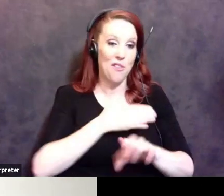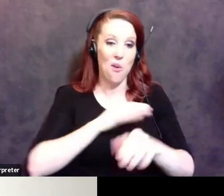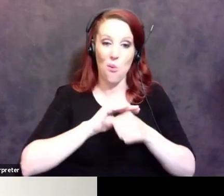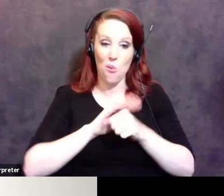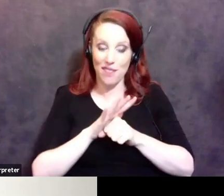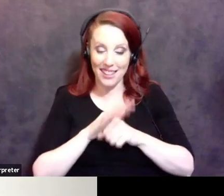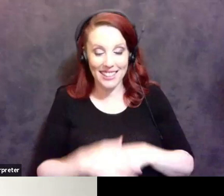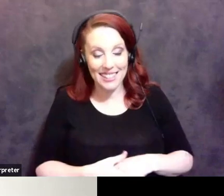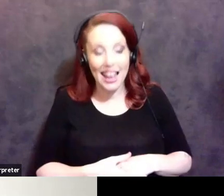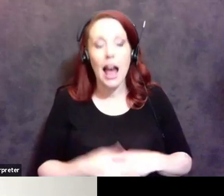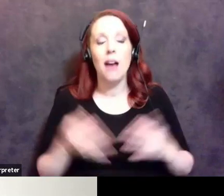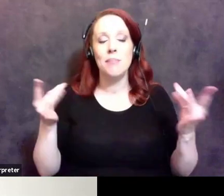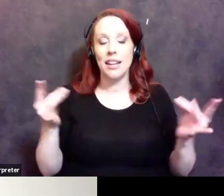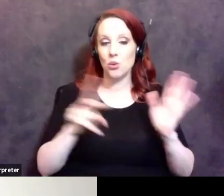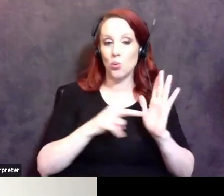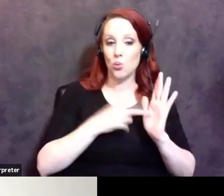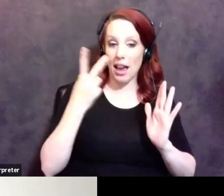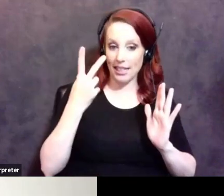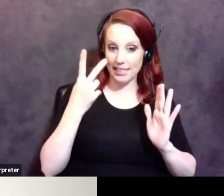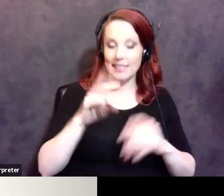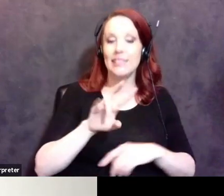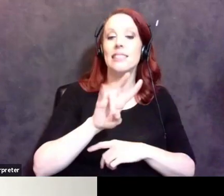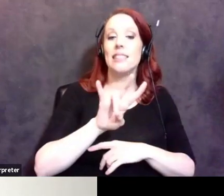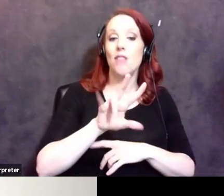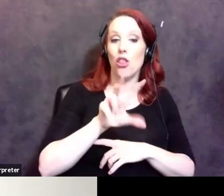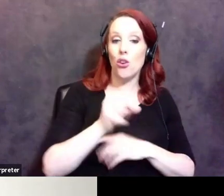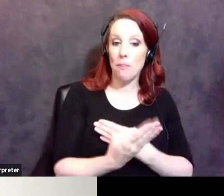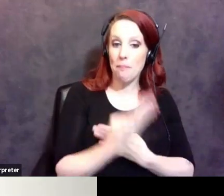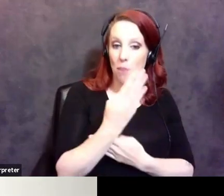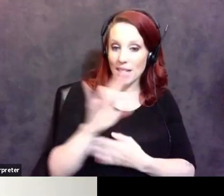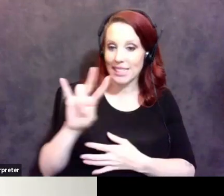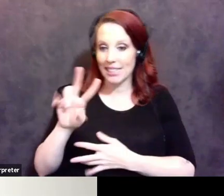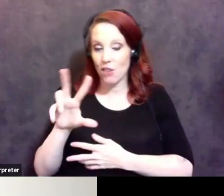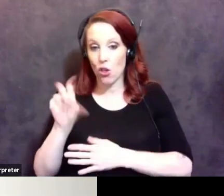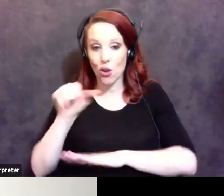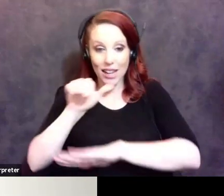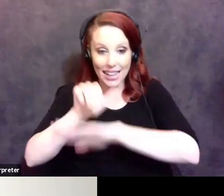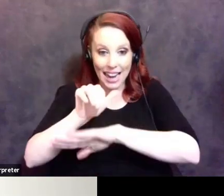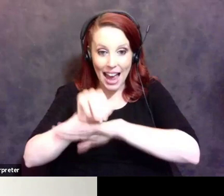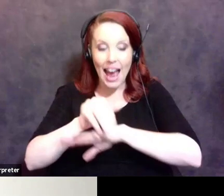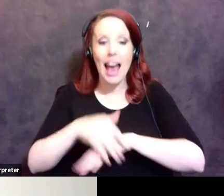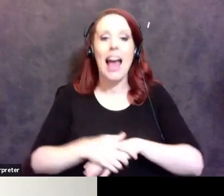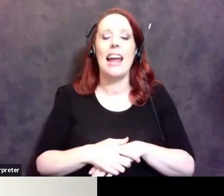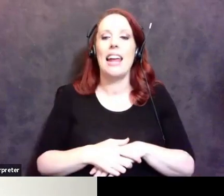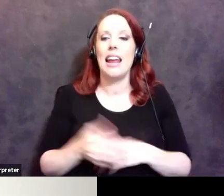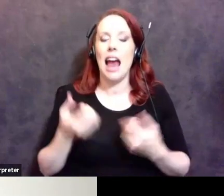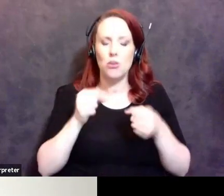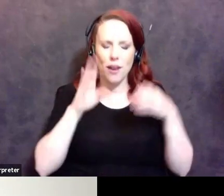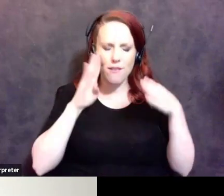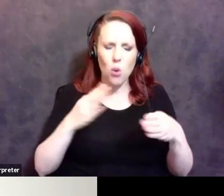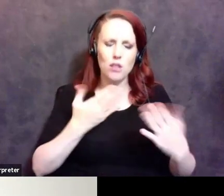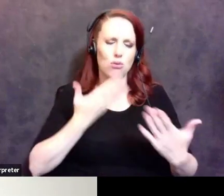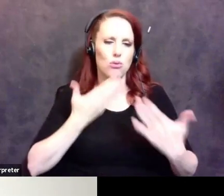at 7:30 A.M. and 7:30 p.m. I am rooting myself in gratitude doing gratitude journaling. And